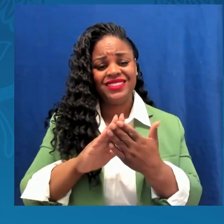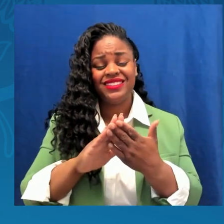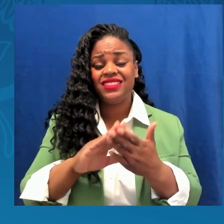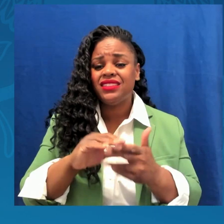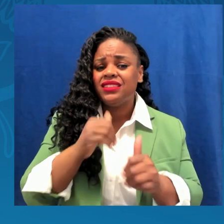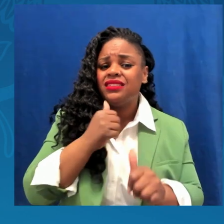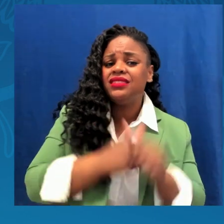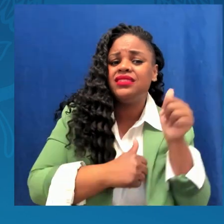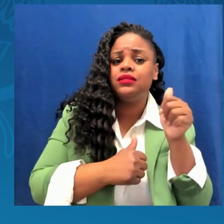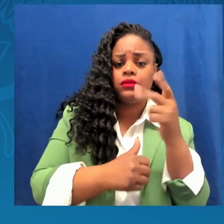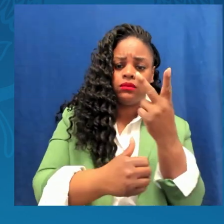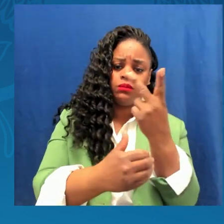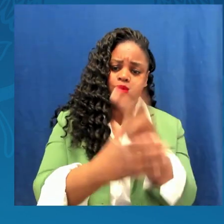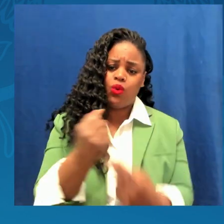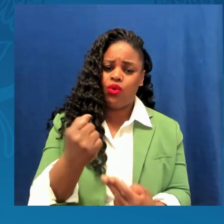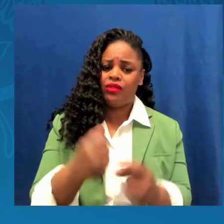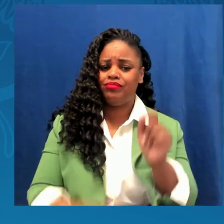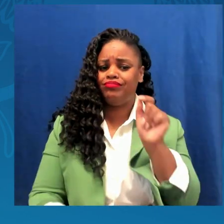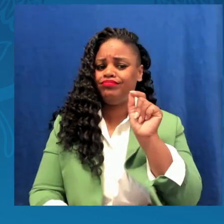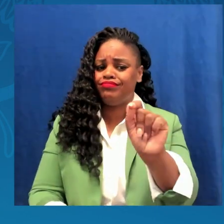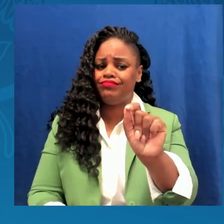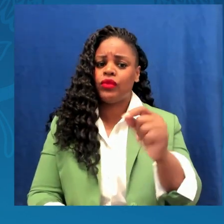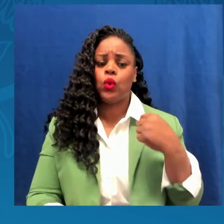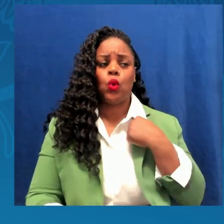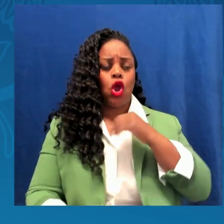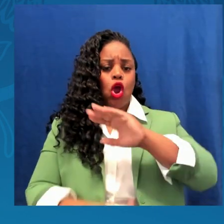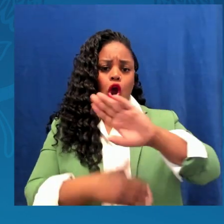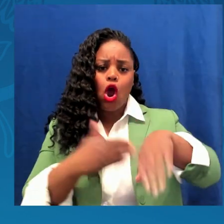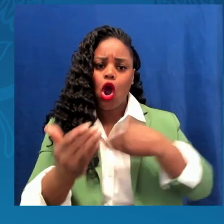We are all in this together and we must stand together.